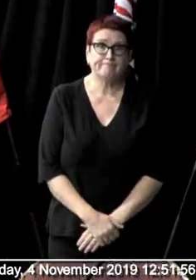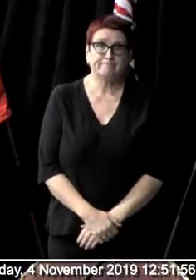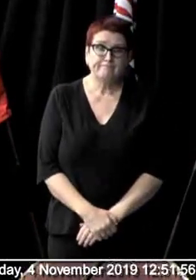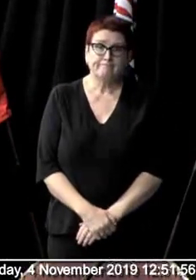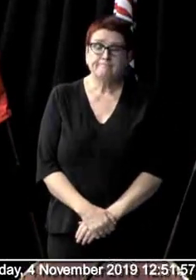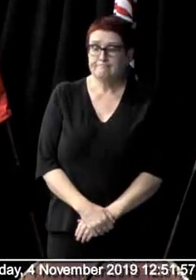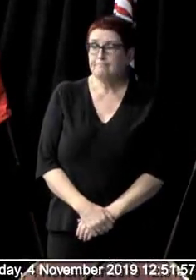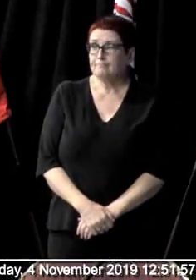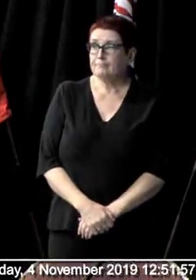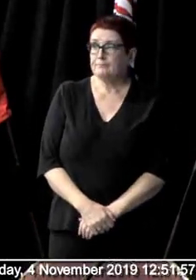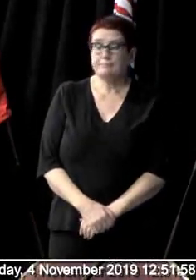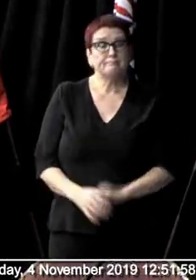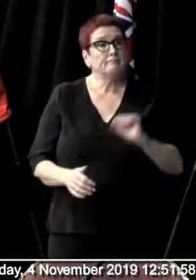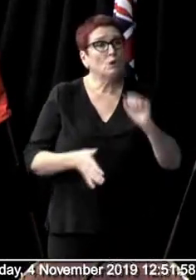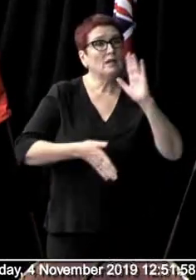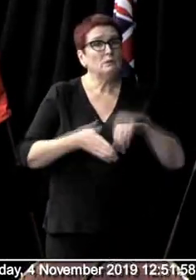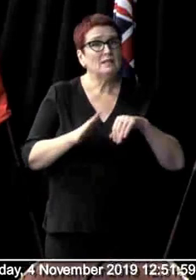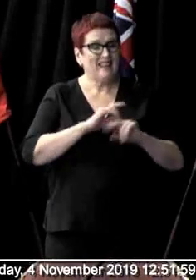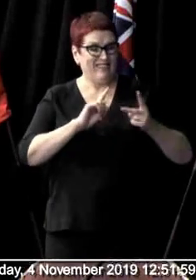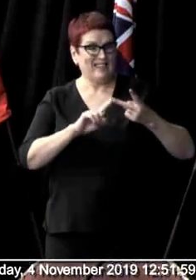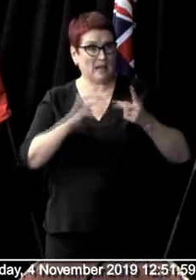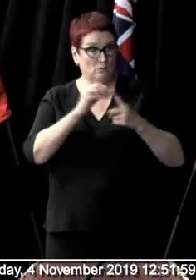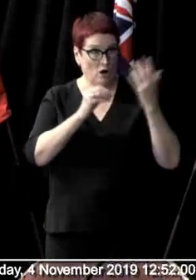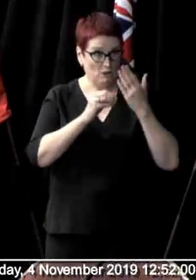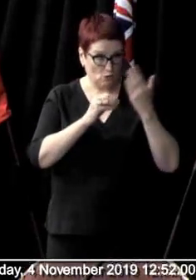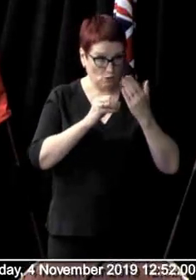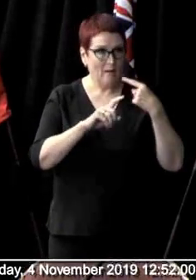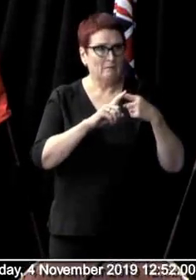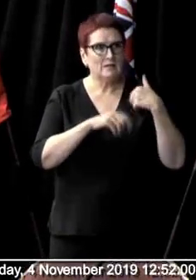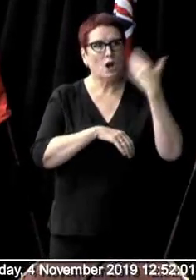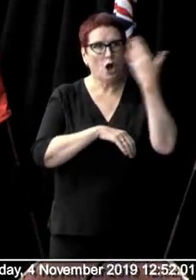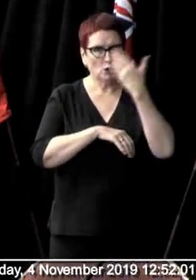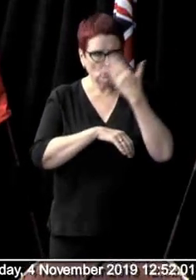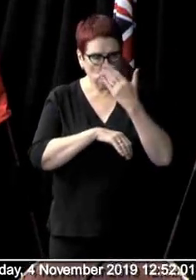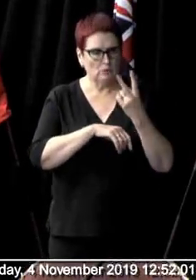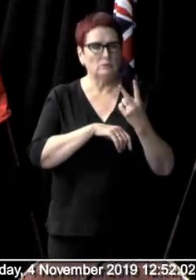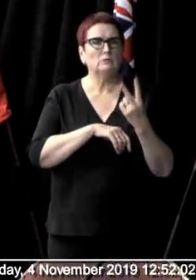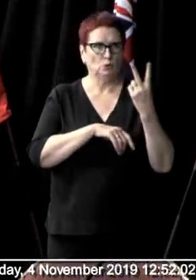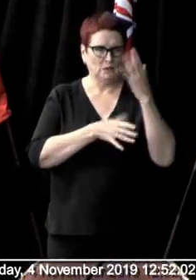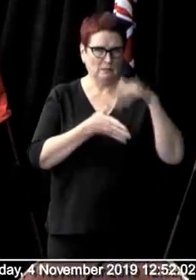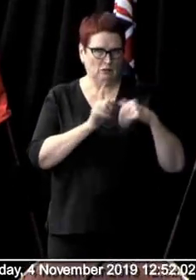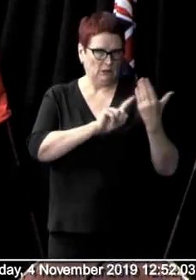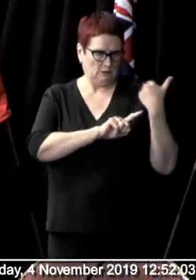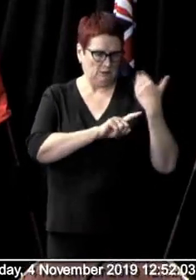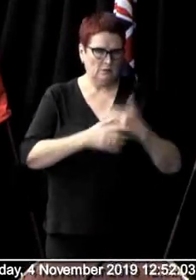So your experience in the second primary school and in the high school was one of